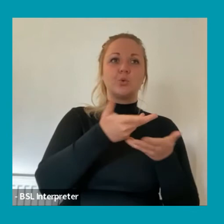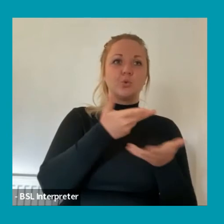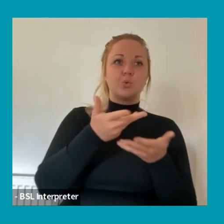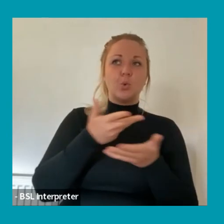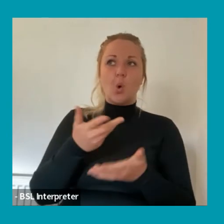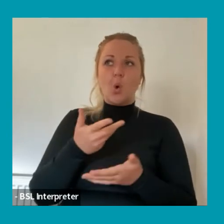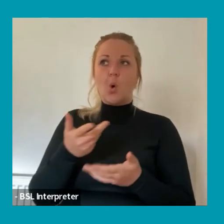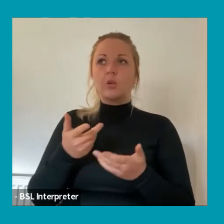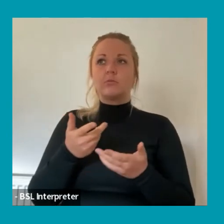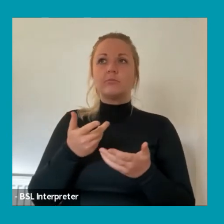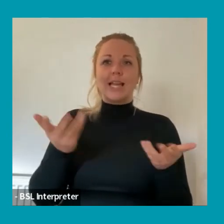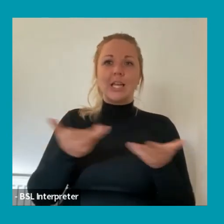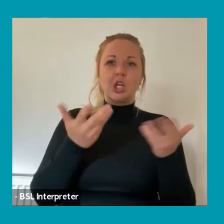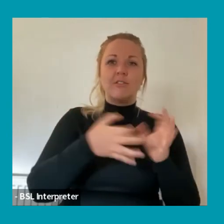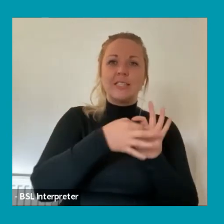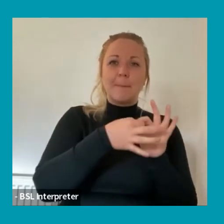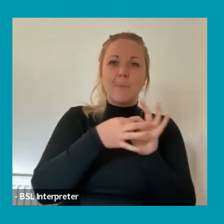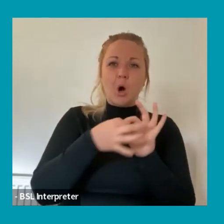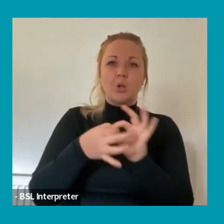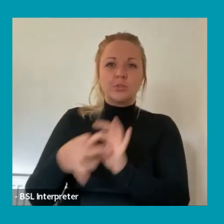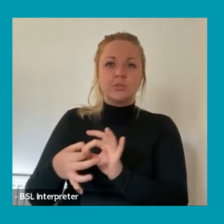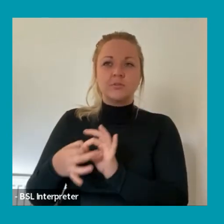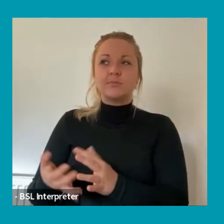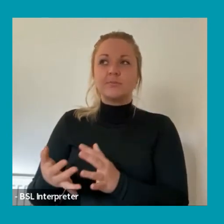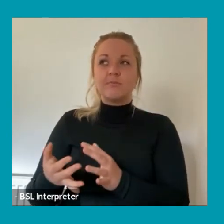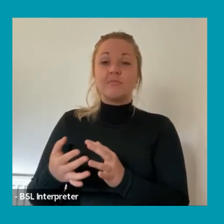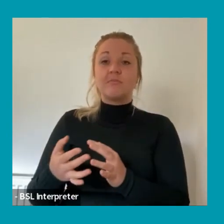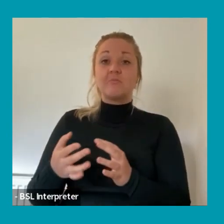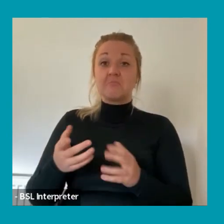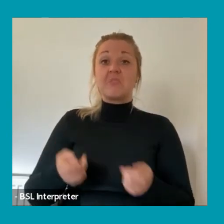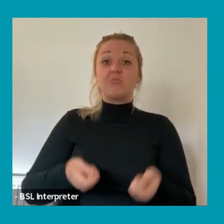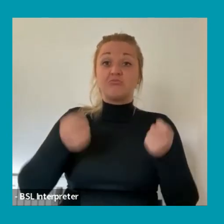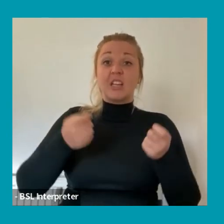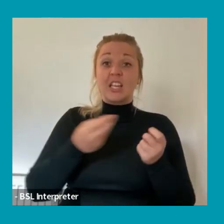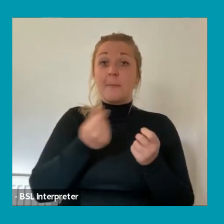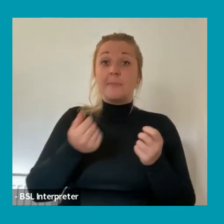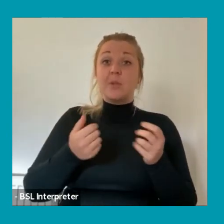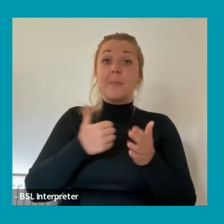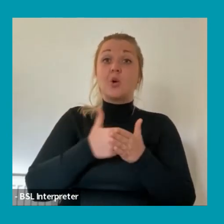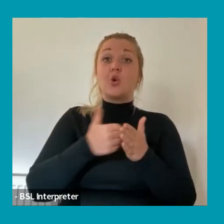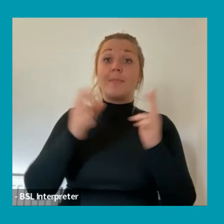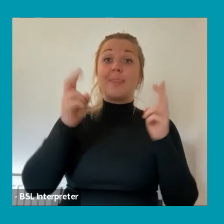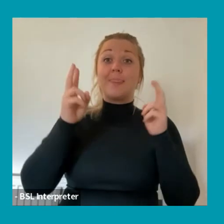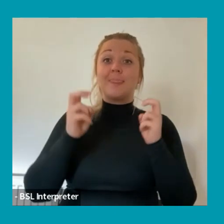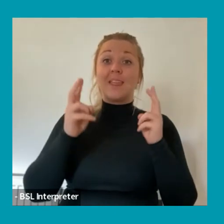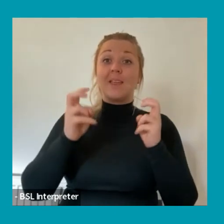You are coming up with some themes. Then hopefully you might address some of those and put some actions in place.